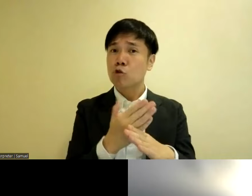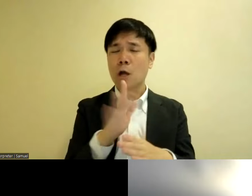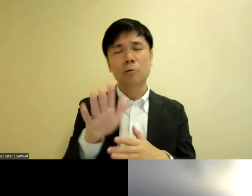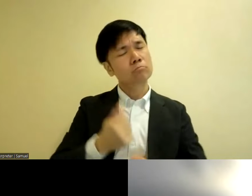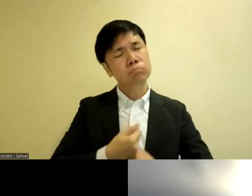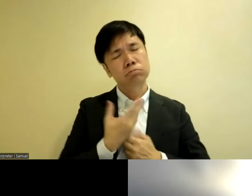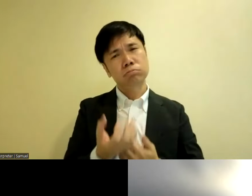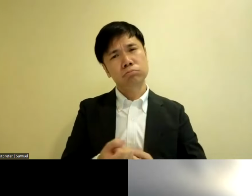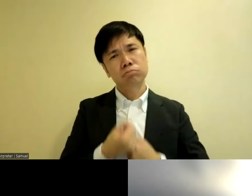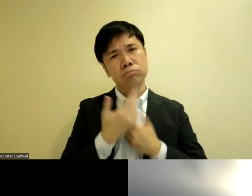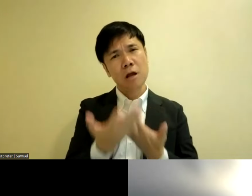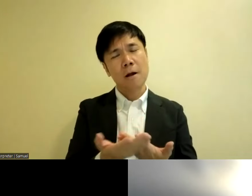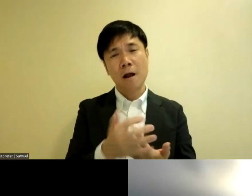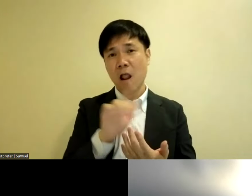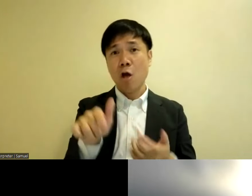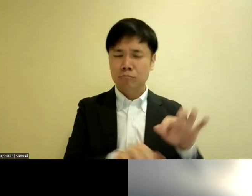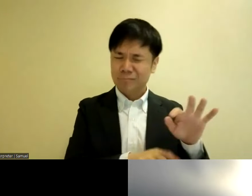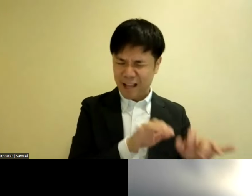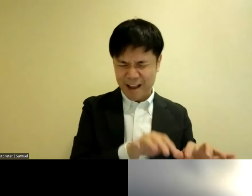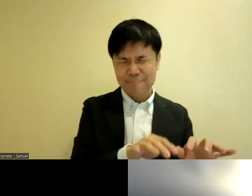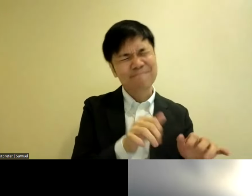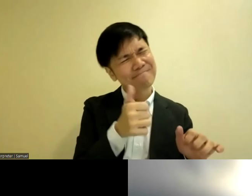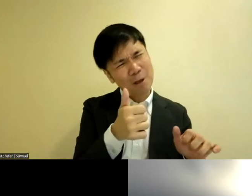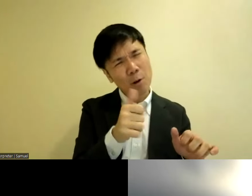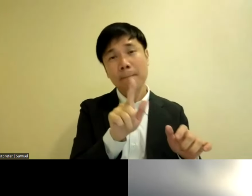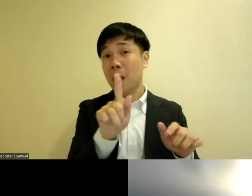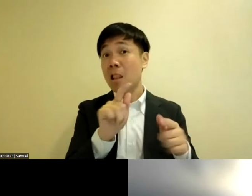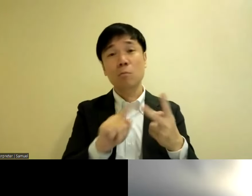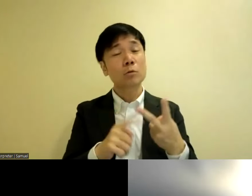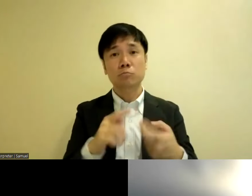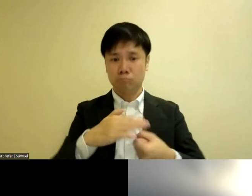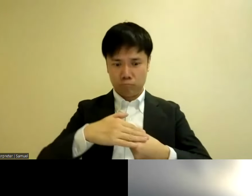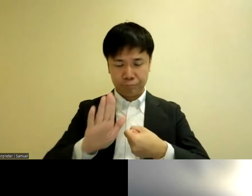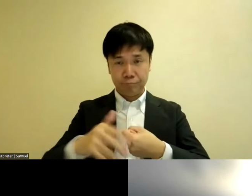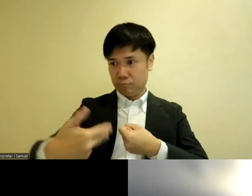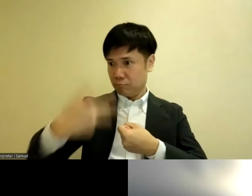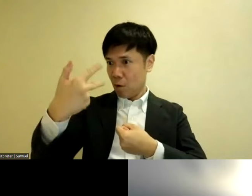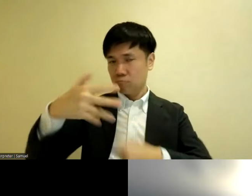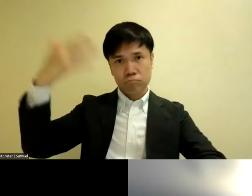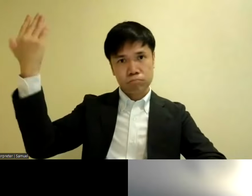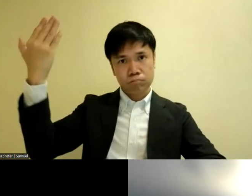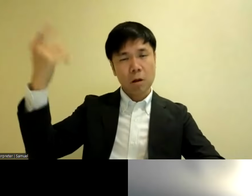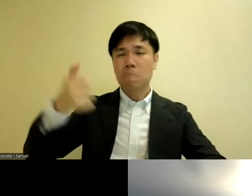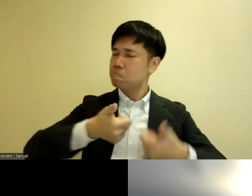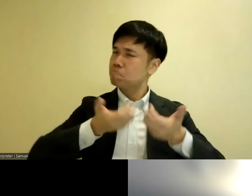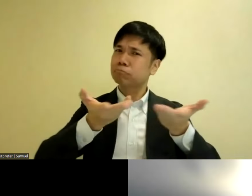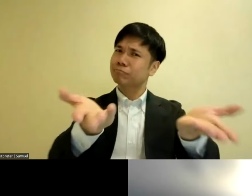Not only in the Q&A. The Q&A is fine, but if you want, as well, to use the microphone, you are welcome to.